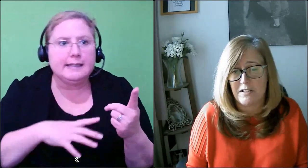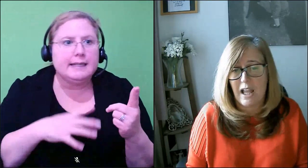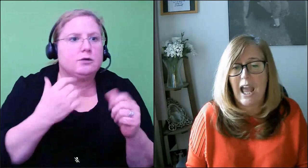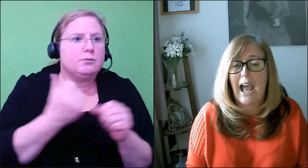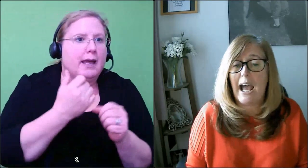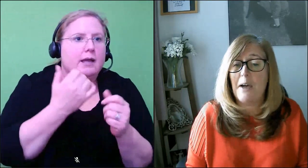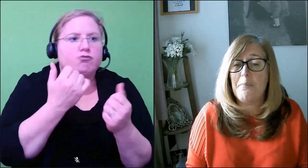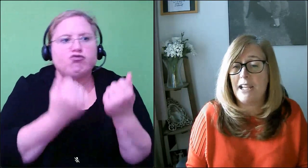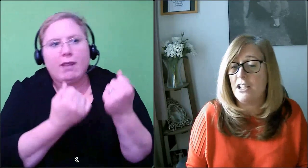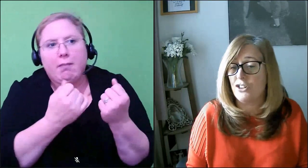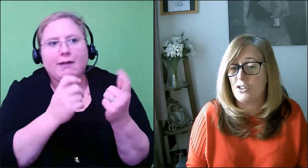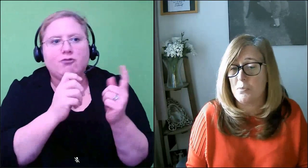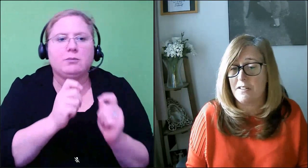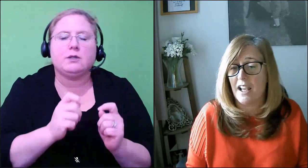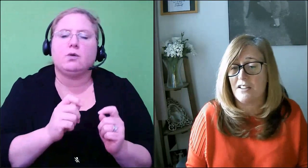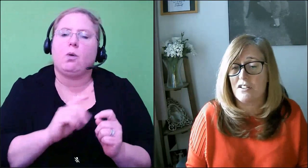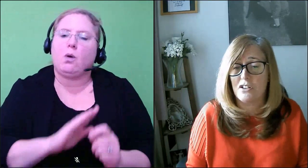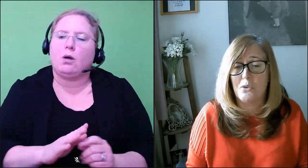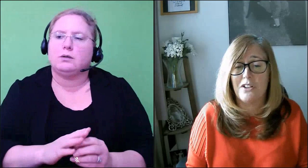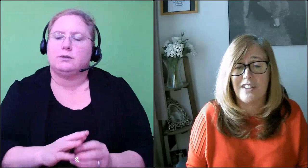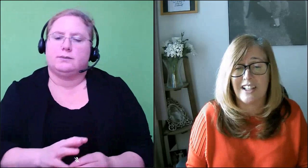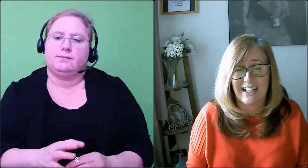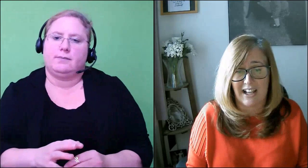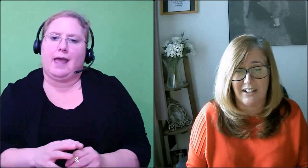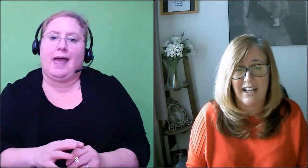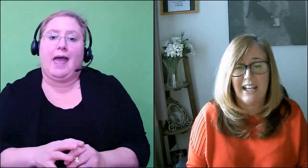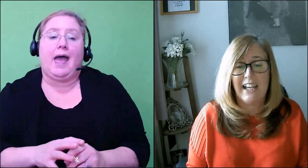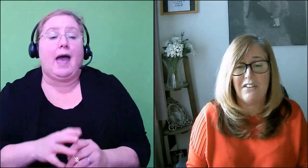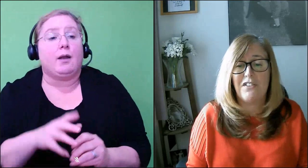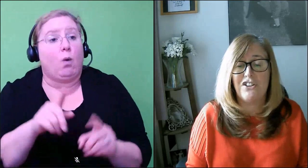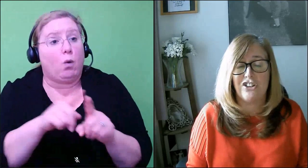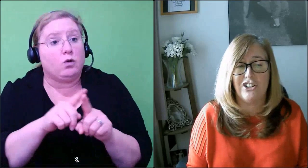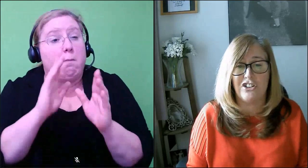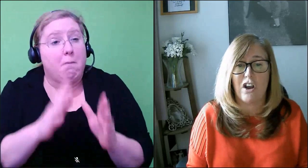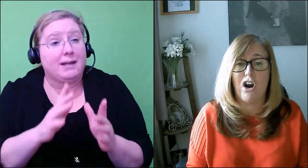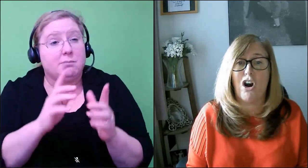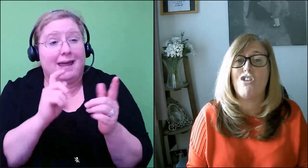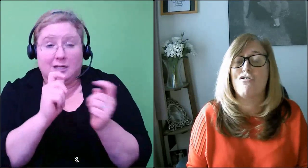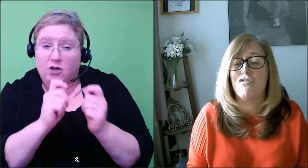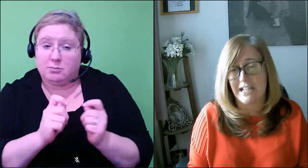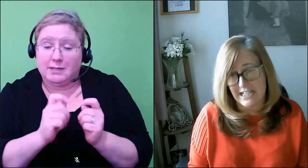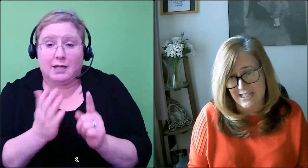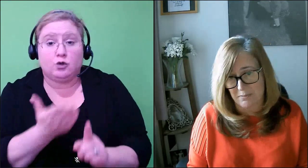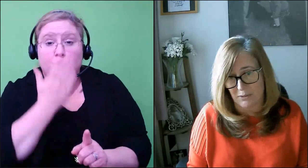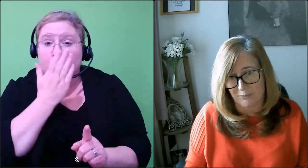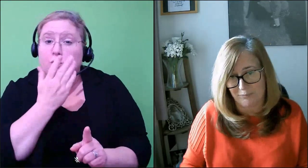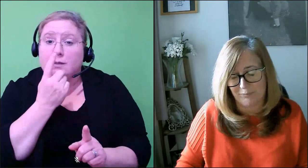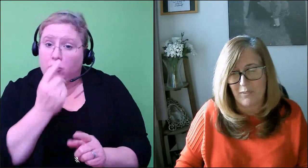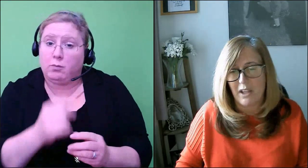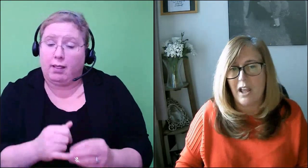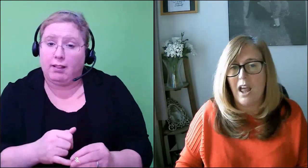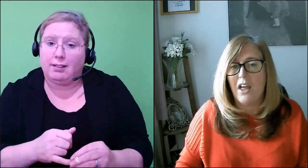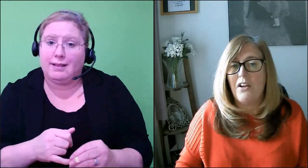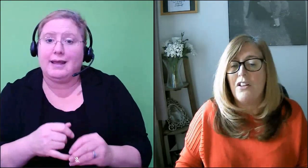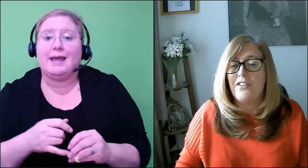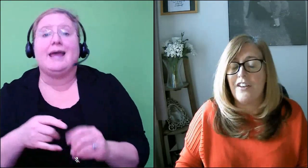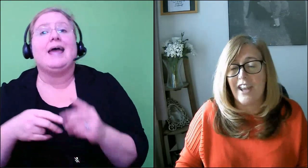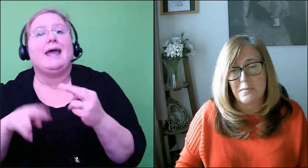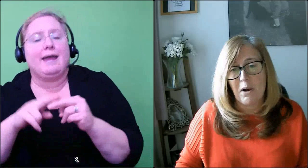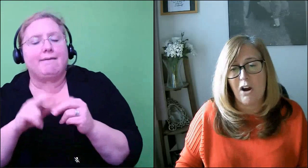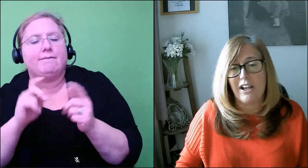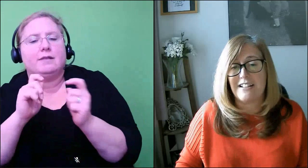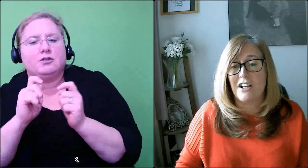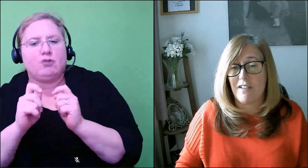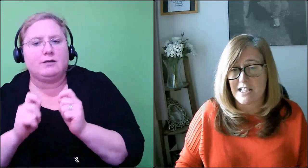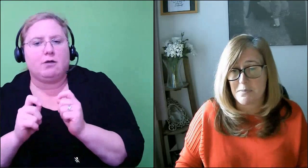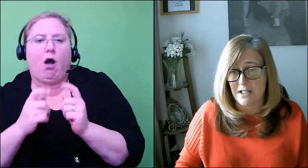And if they do, they must consider if they need to make reasonable adjustments and make